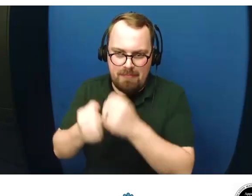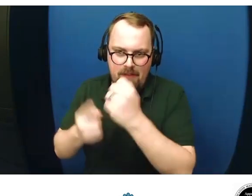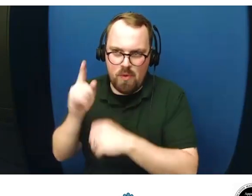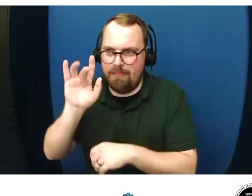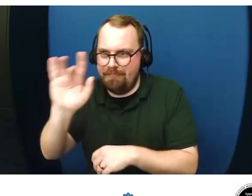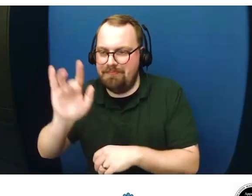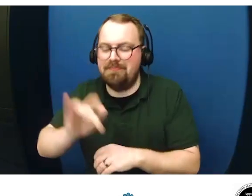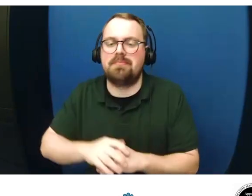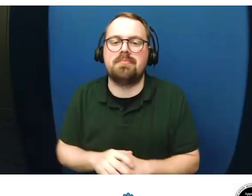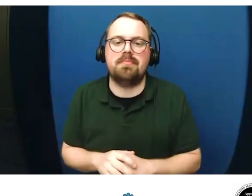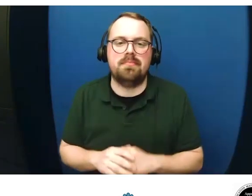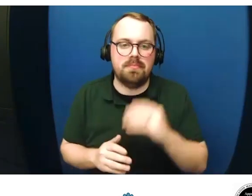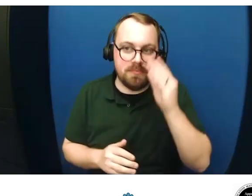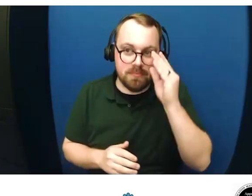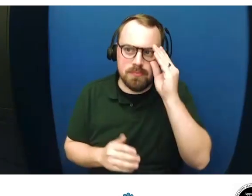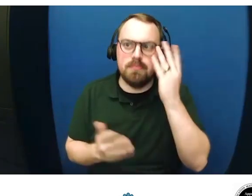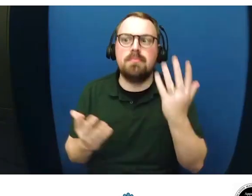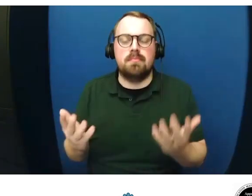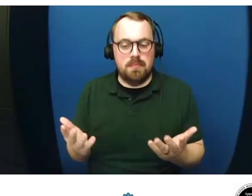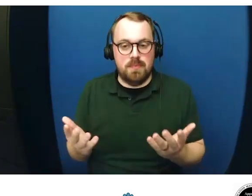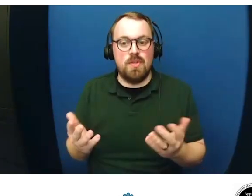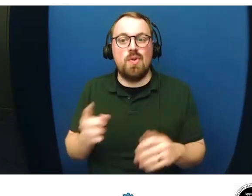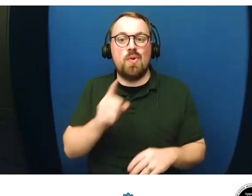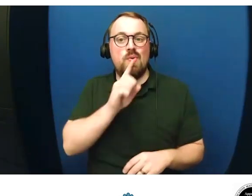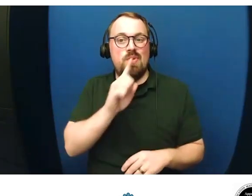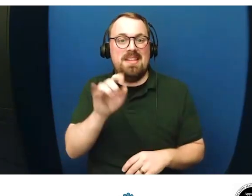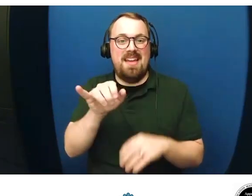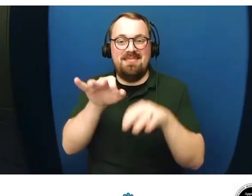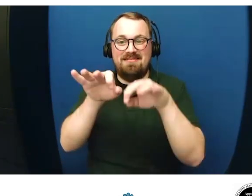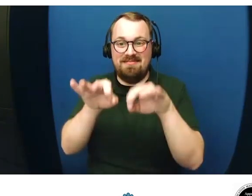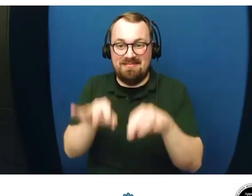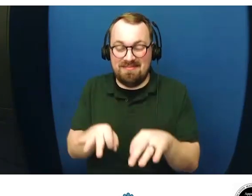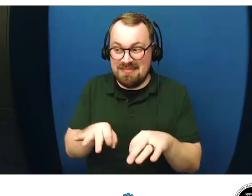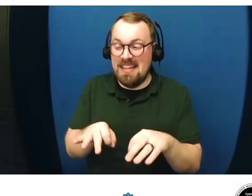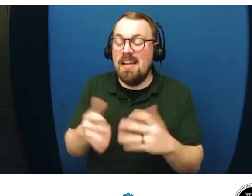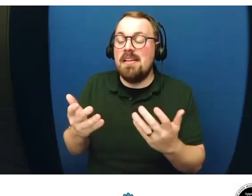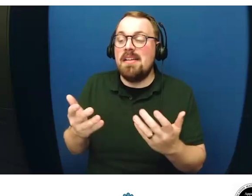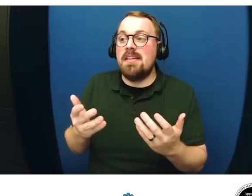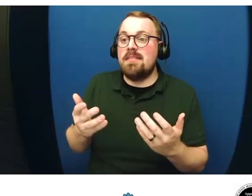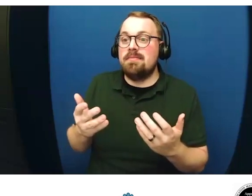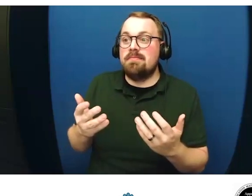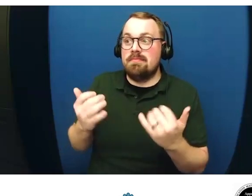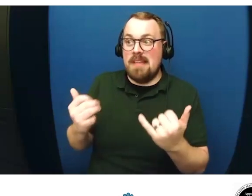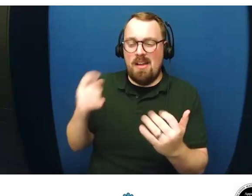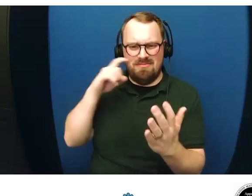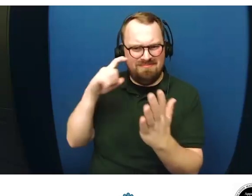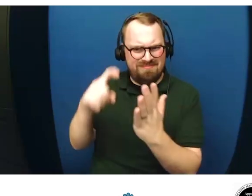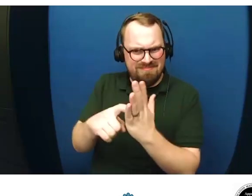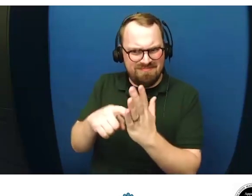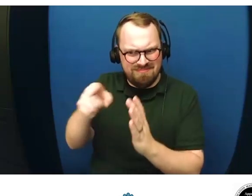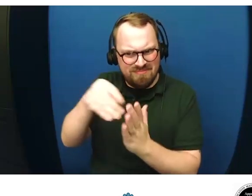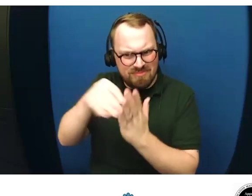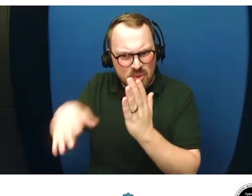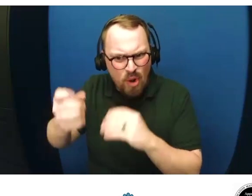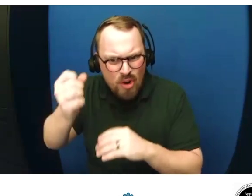Okay? So in...in that...under that umbrella there, does the student understand which of those services are needed in which settings?